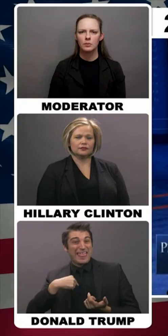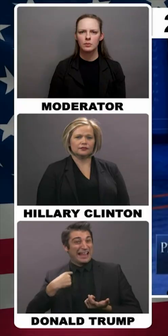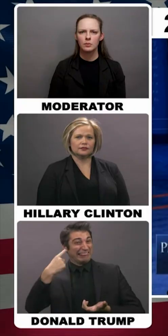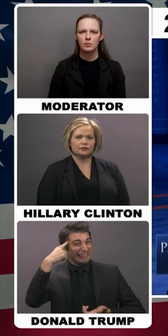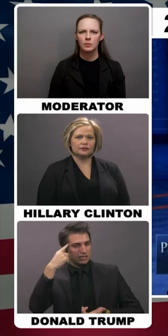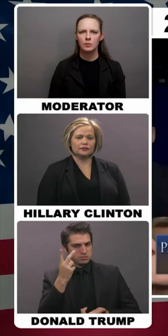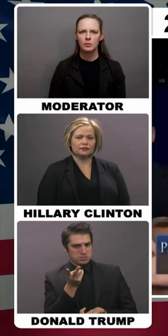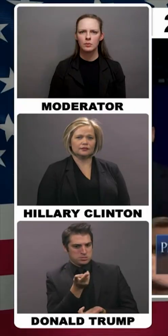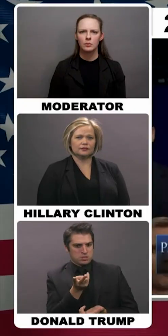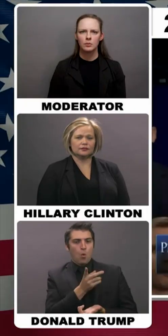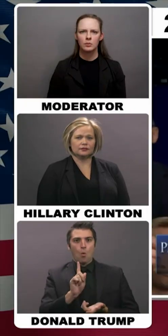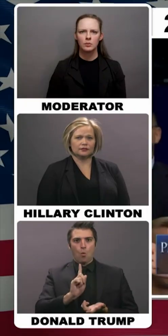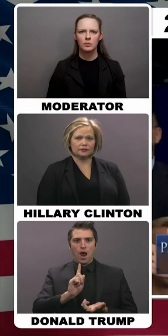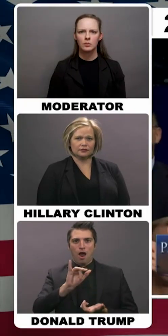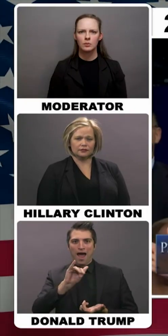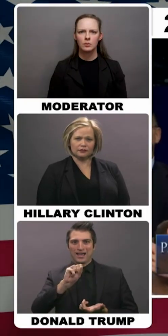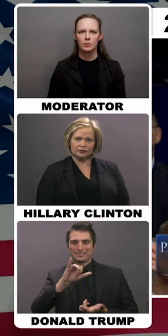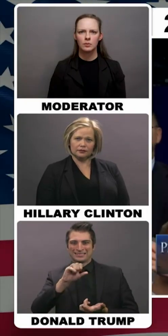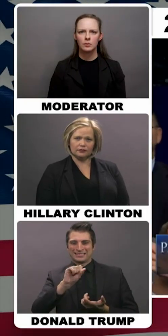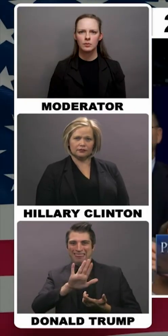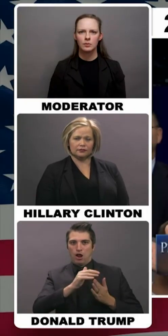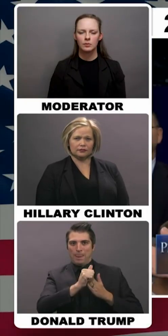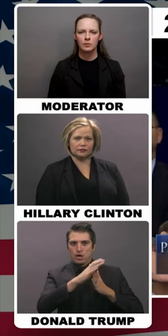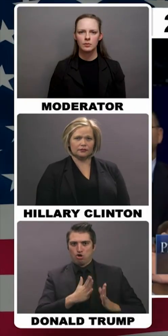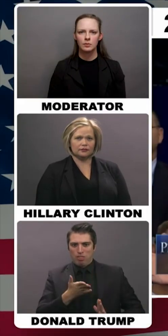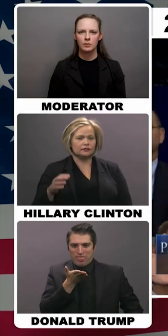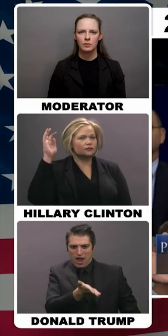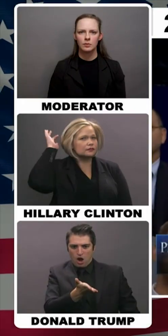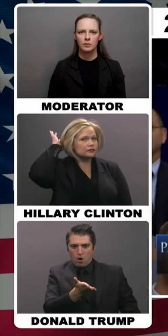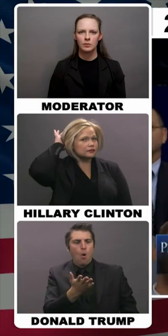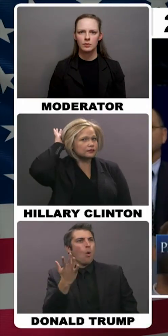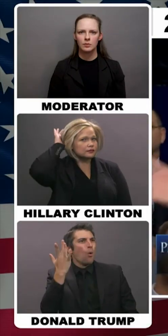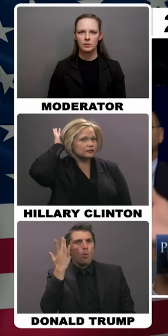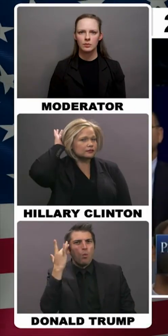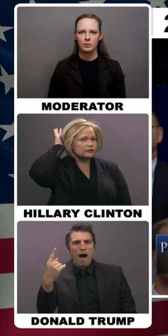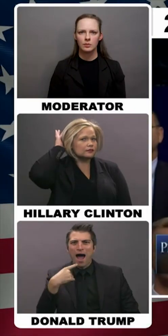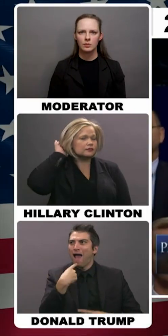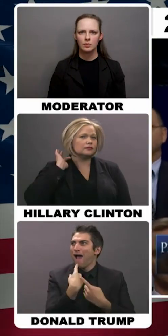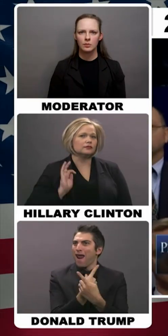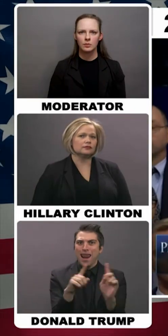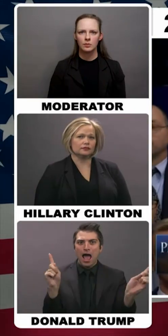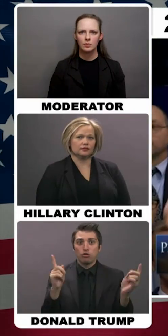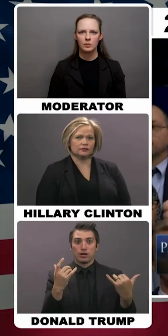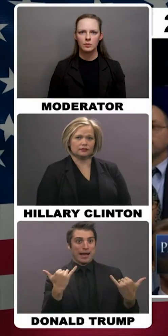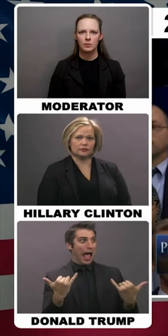Why would they be safe? They're not staying there anymore. They're gone because everybody's talking about how Iraq,